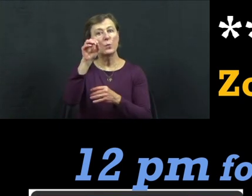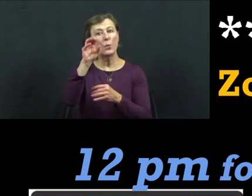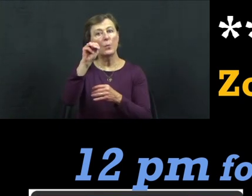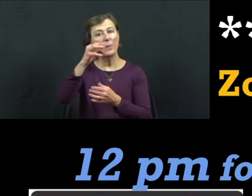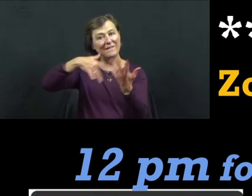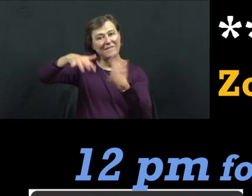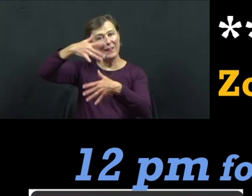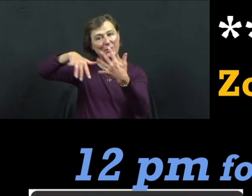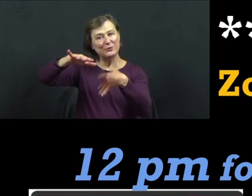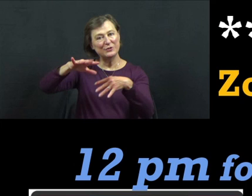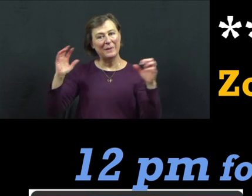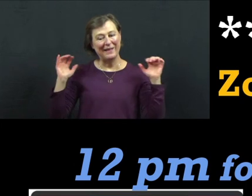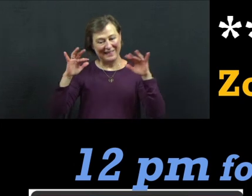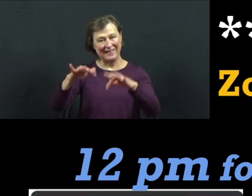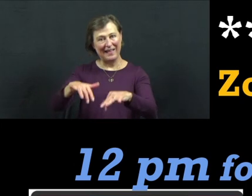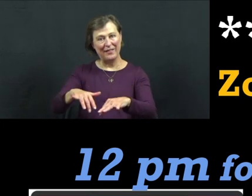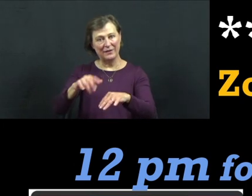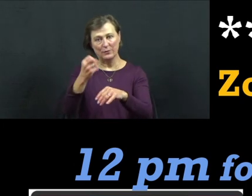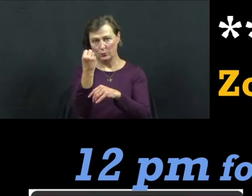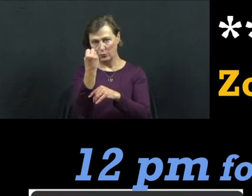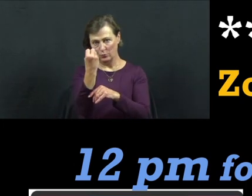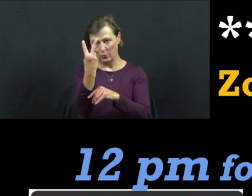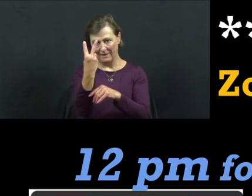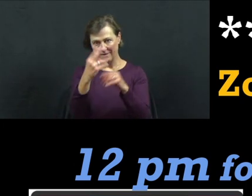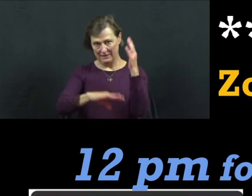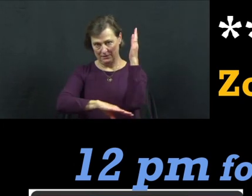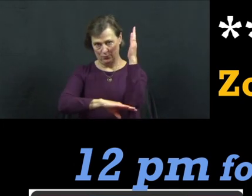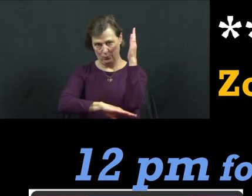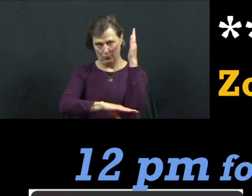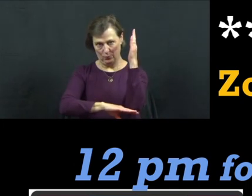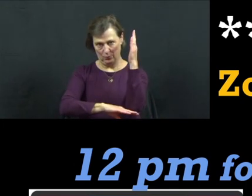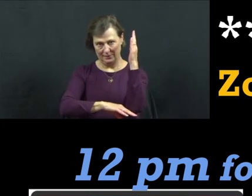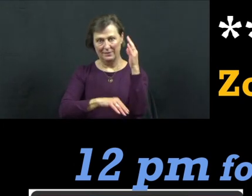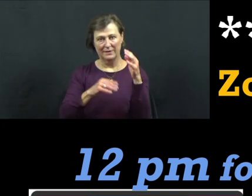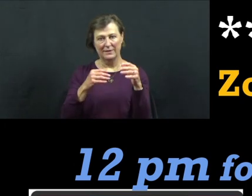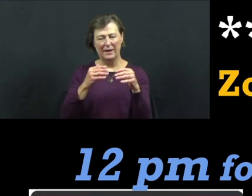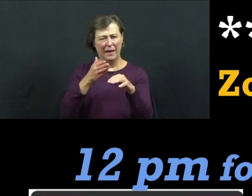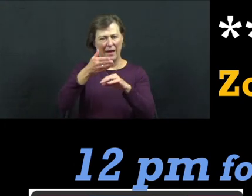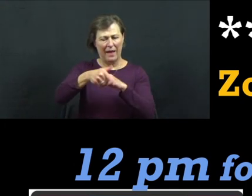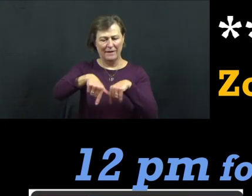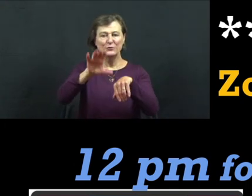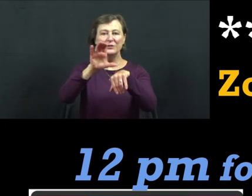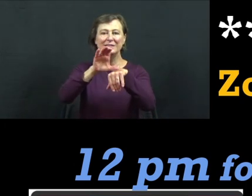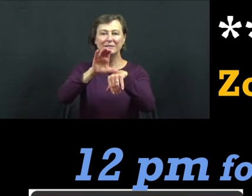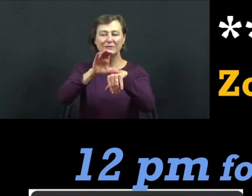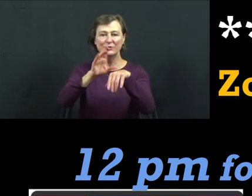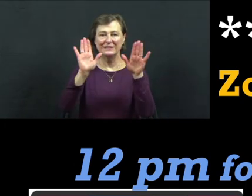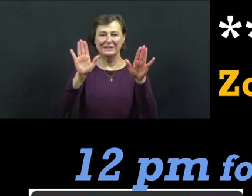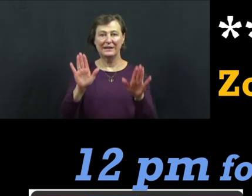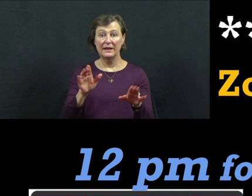gathering at 12 p.m, and that's just following the Sunday service.